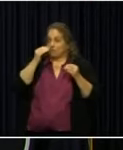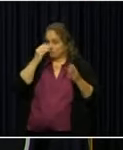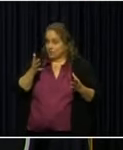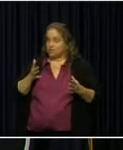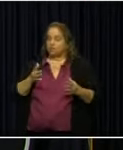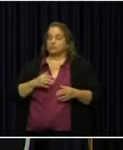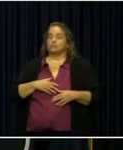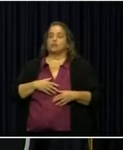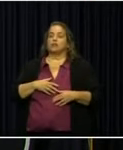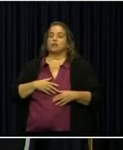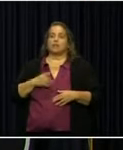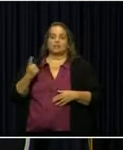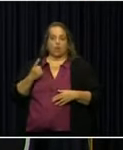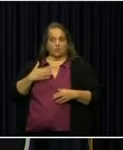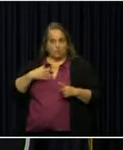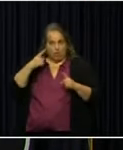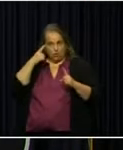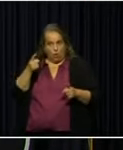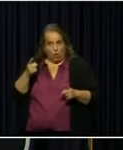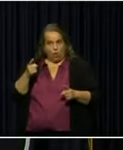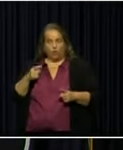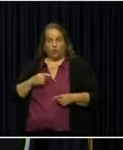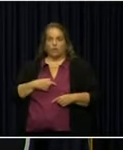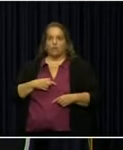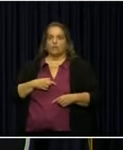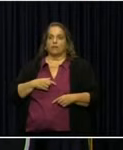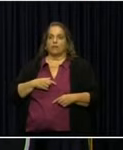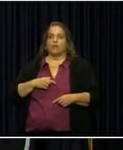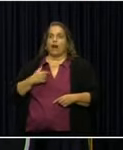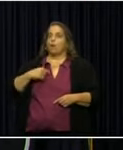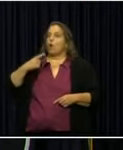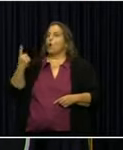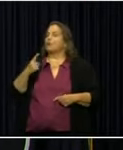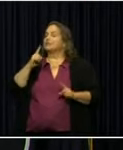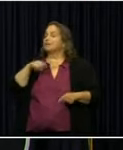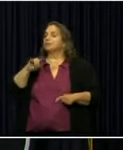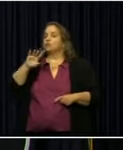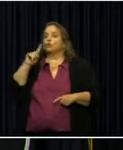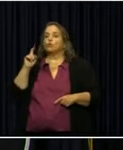OUR HOUSES UP GREEN, RING THE